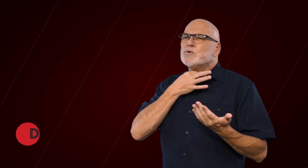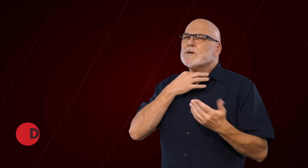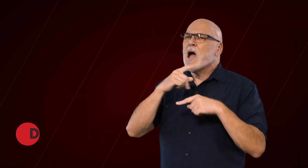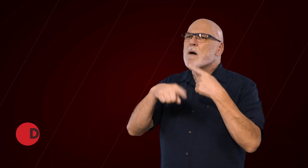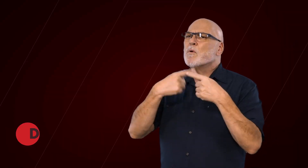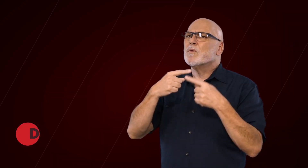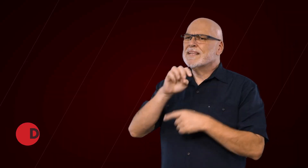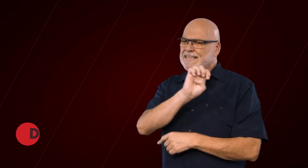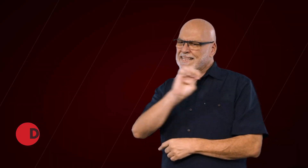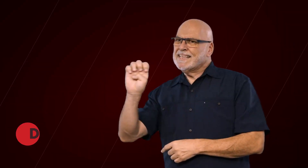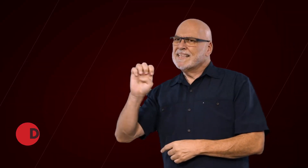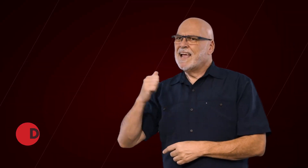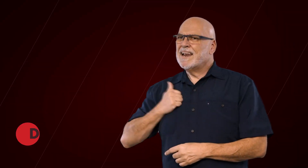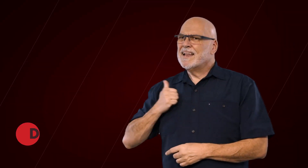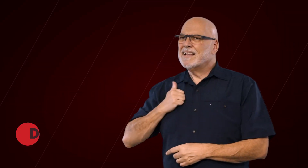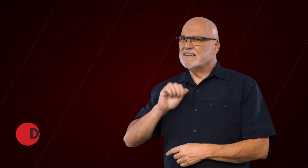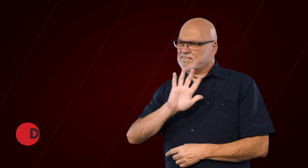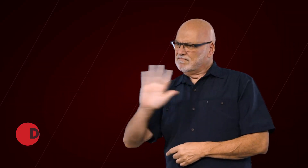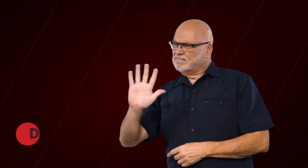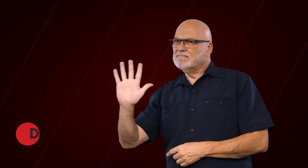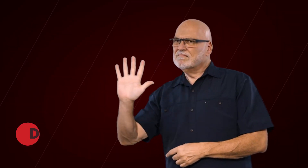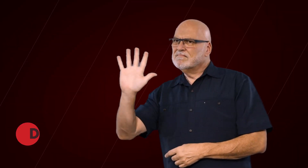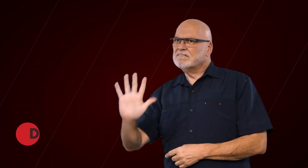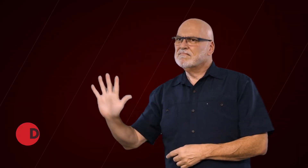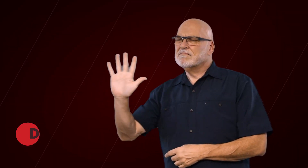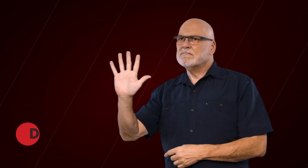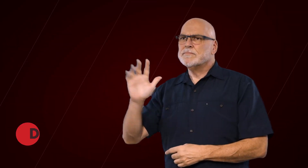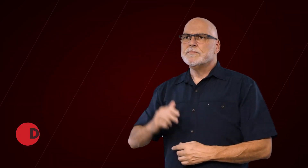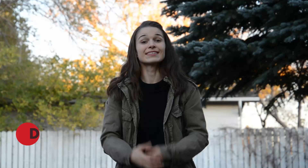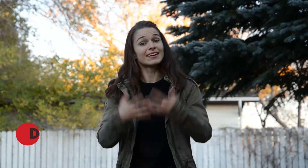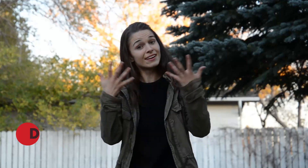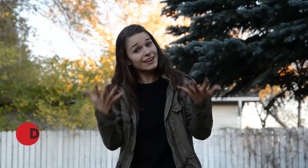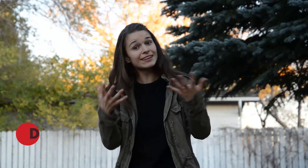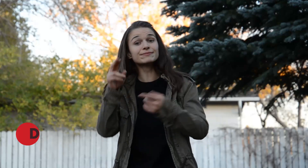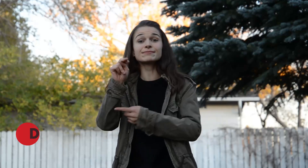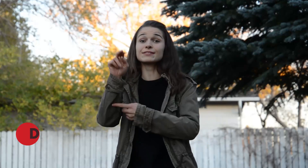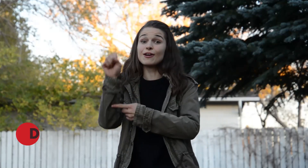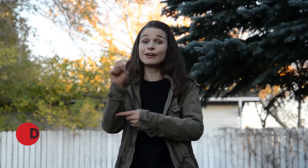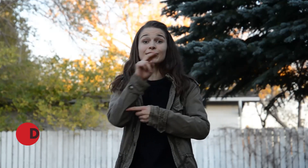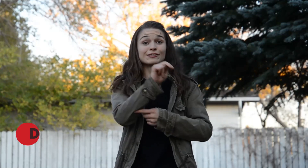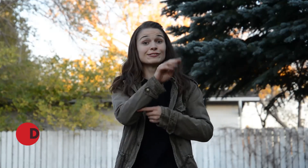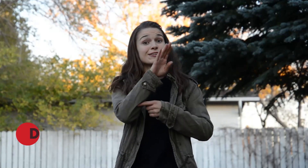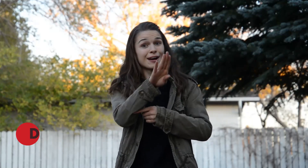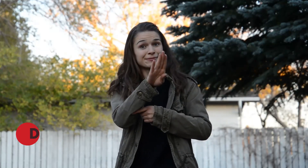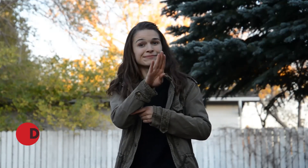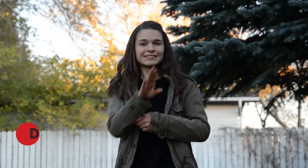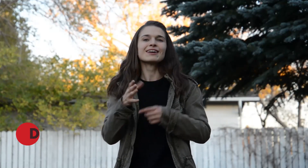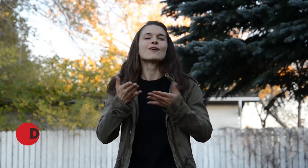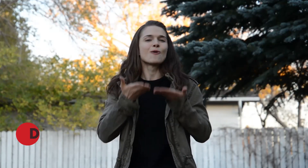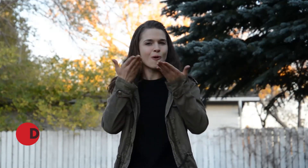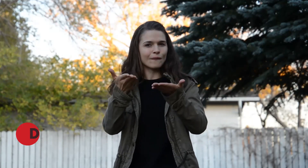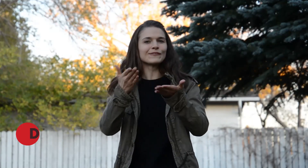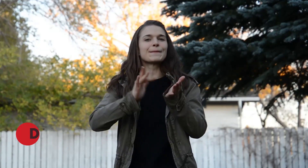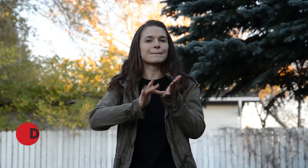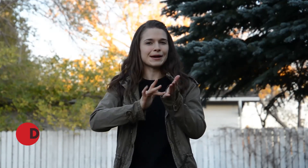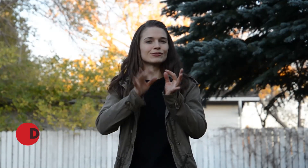[Anselmo]: What about eastern Canada? [Nicole]: Nova Scotia and New Brunswick offers medical